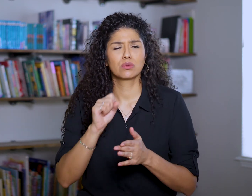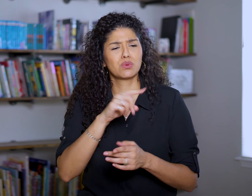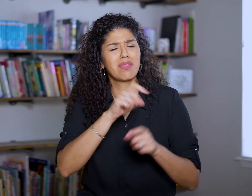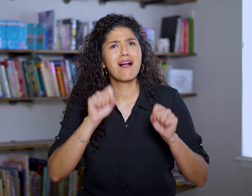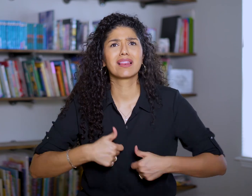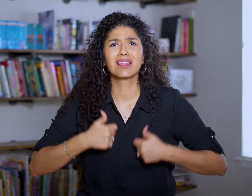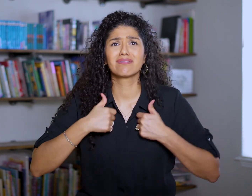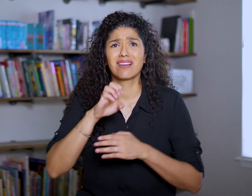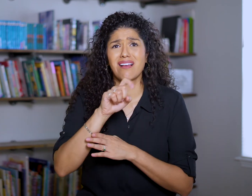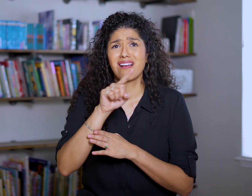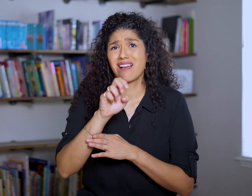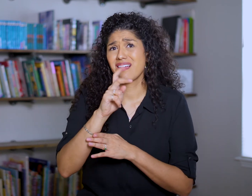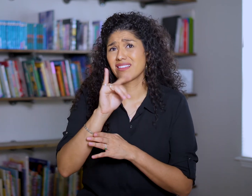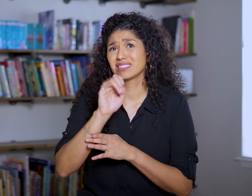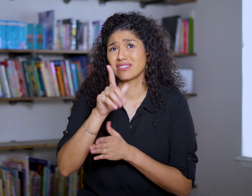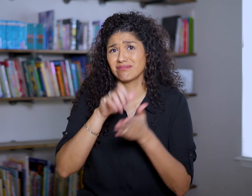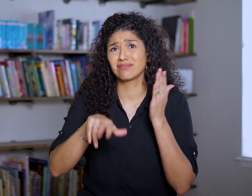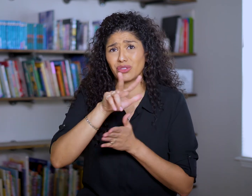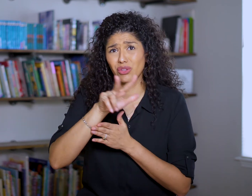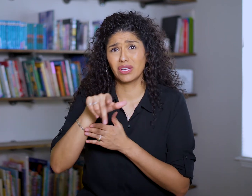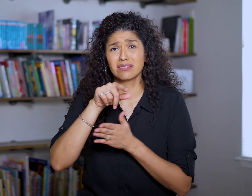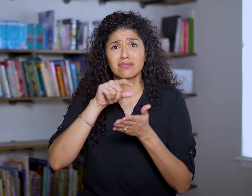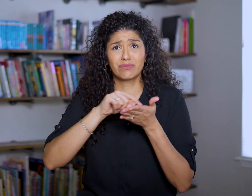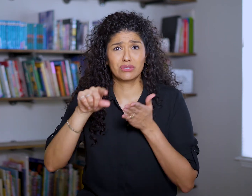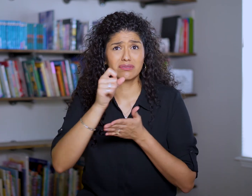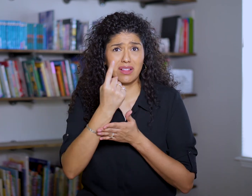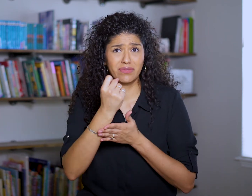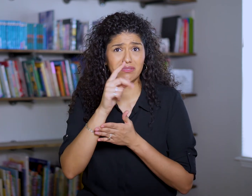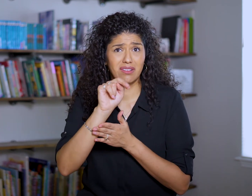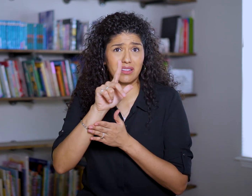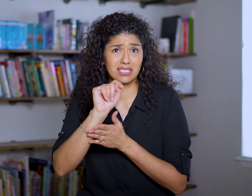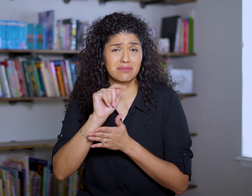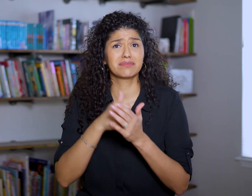so they can live” (Ezek 33:11 NLT).